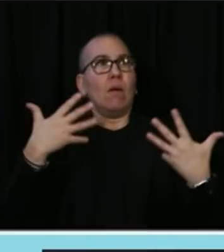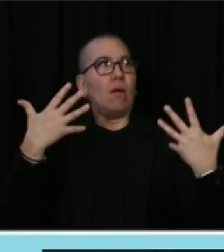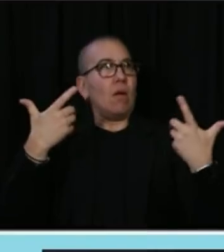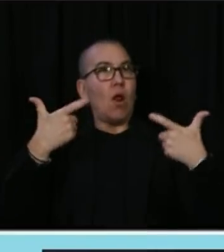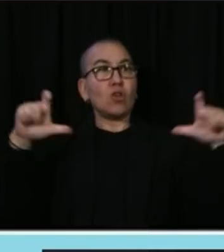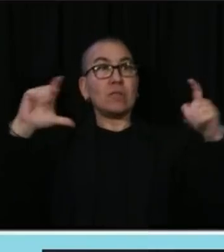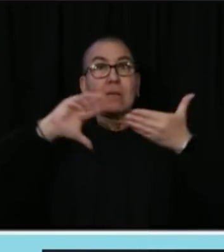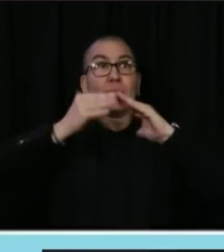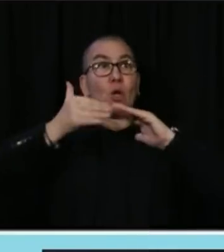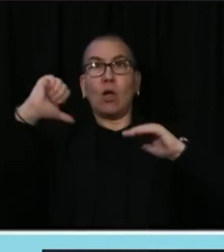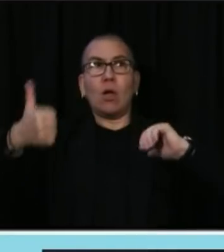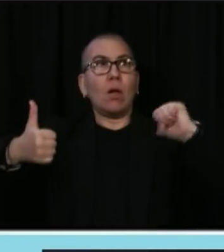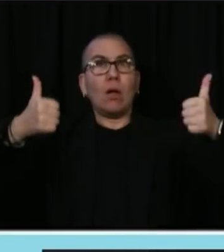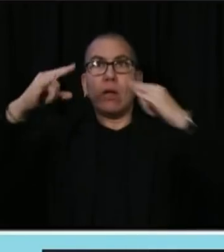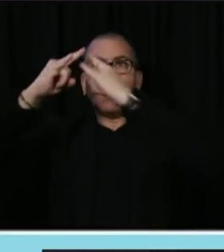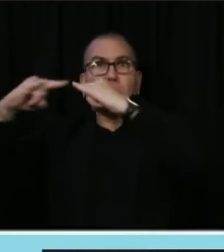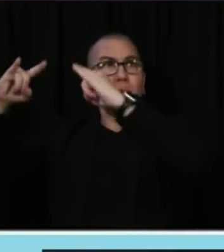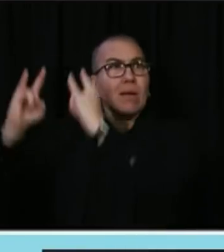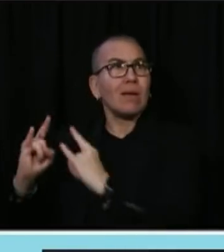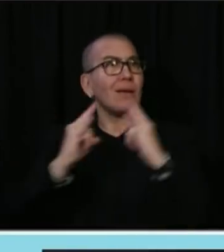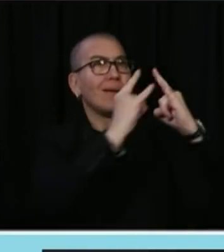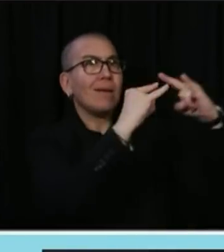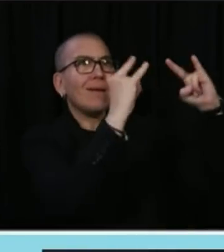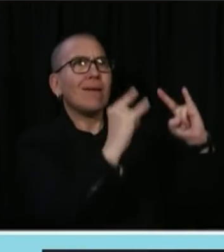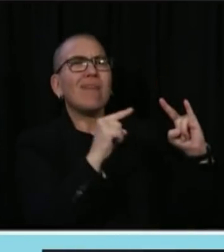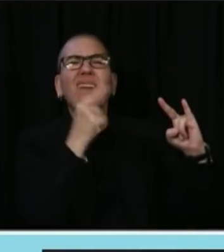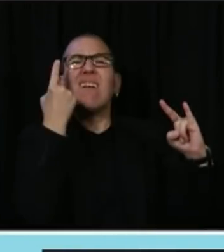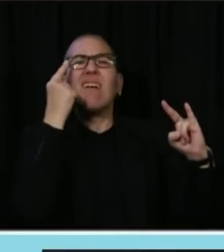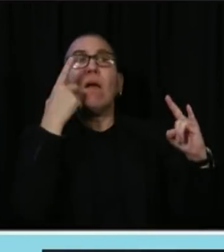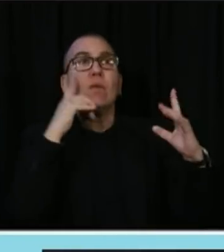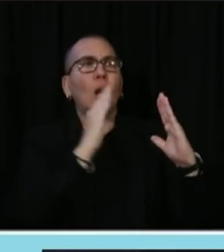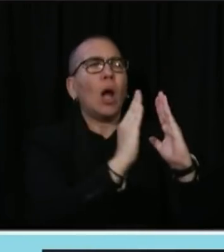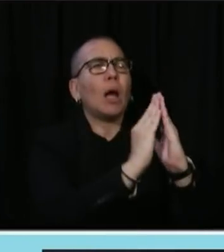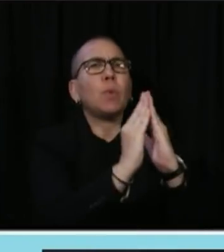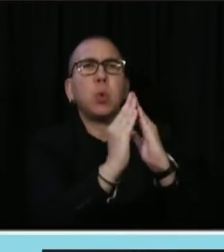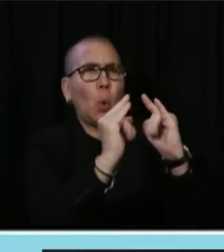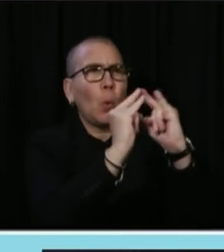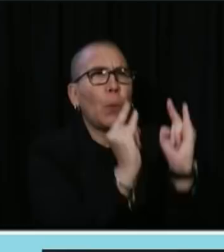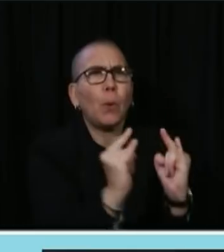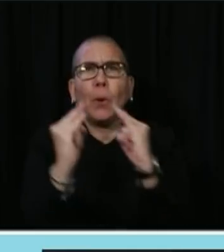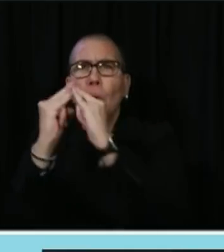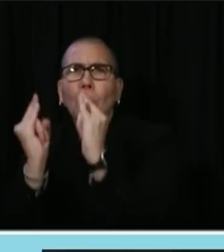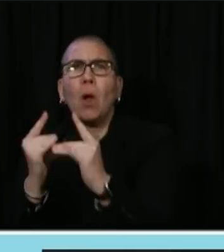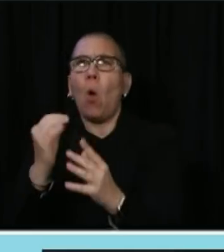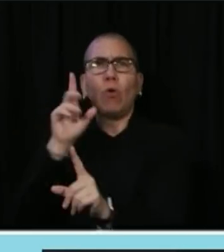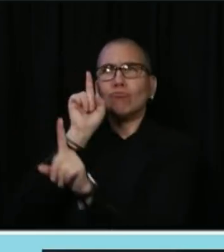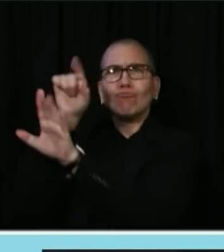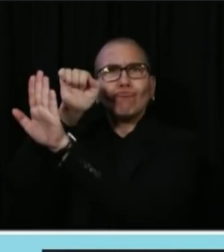BASED GROUPS AND GETTING INTO EVERY CORNER OF THE STATE. THAT WORK CONTINUES AND IT'S EVEN HARDER BECAUSE WE ARE